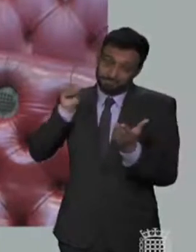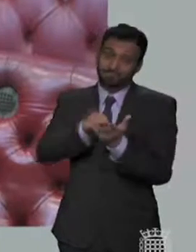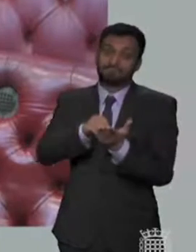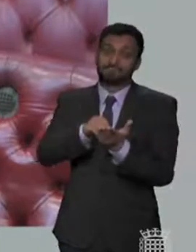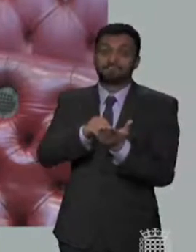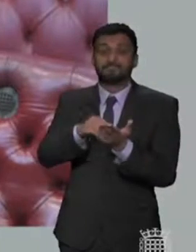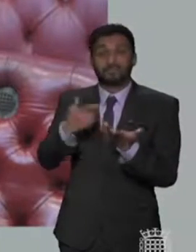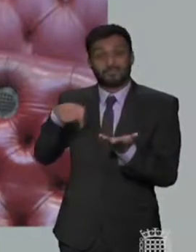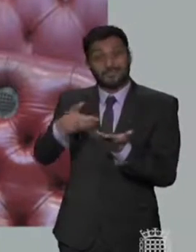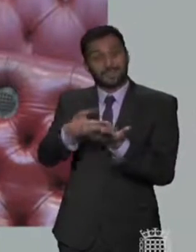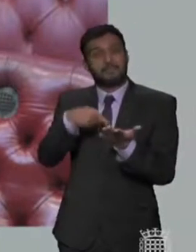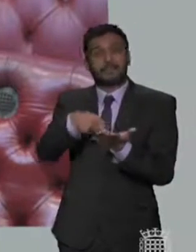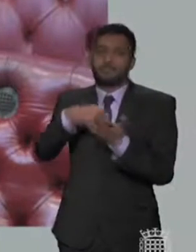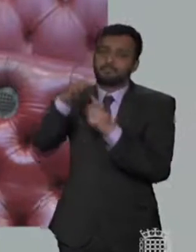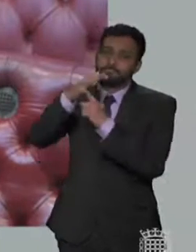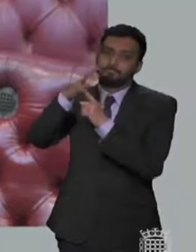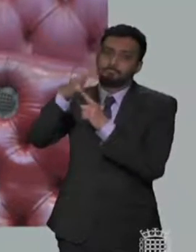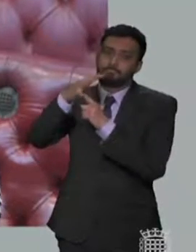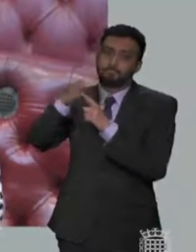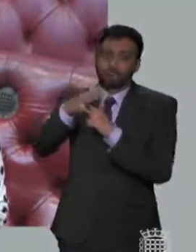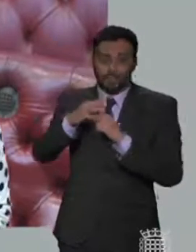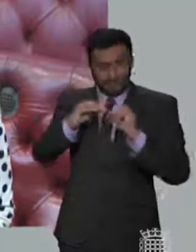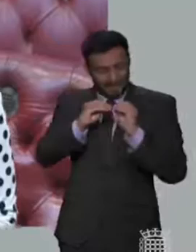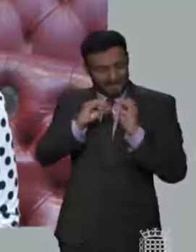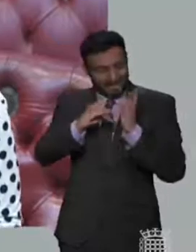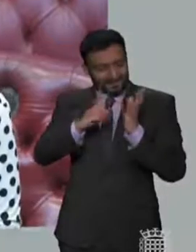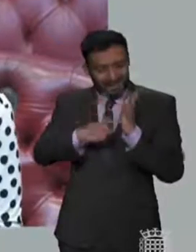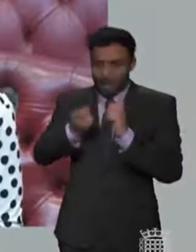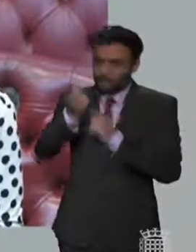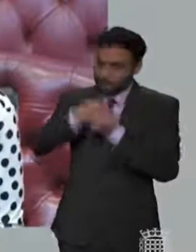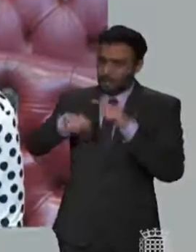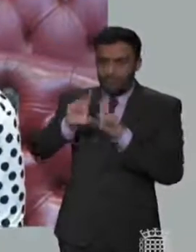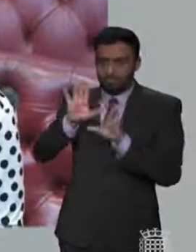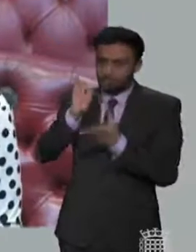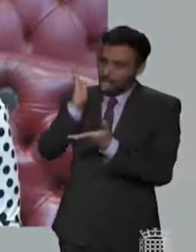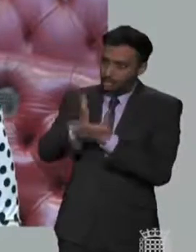in upgrading bsl to the language of great britain that is well warranted it would put it as the